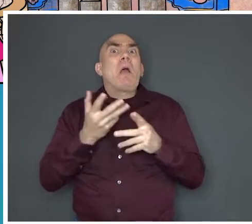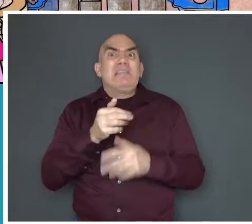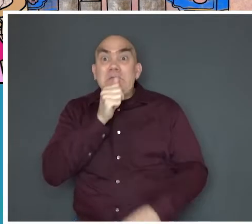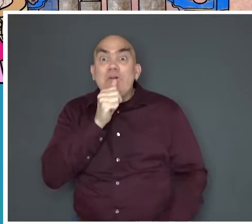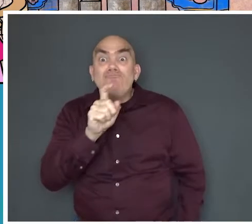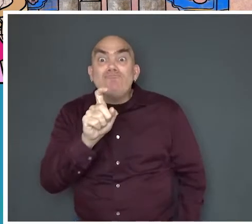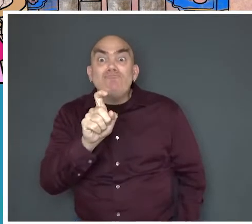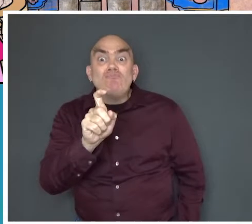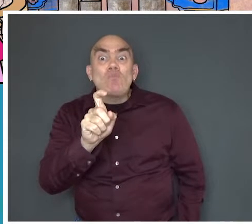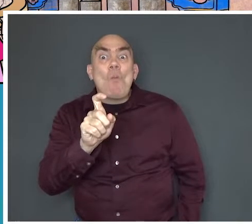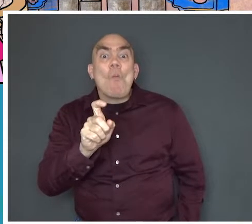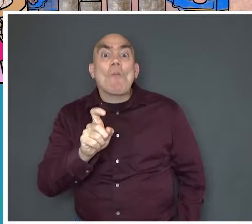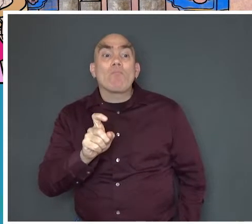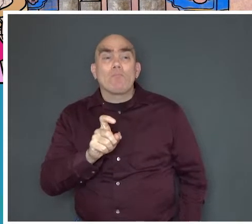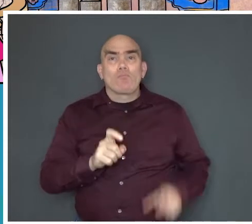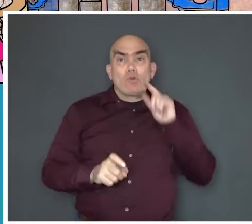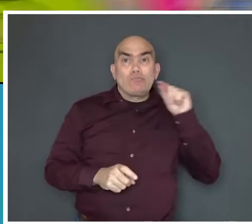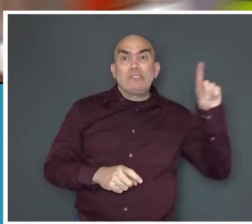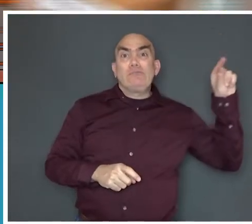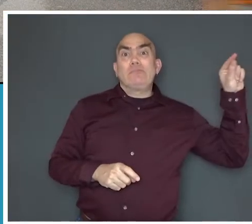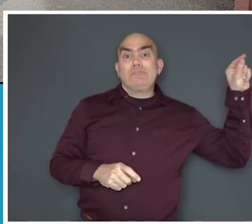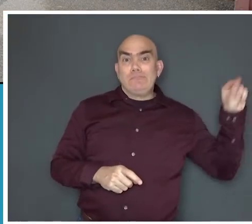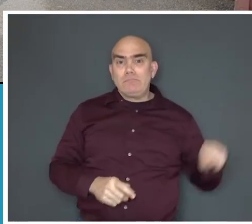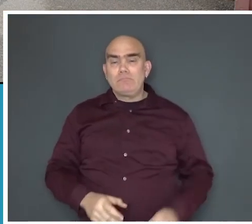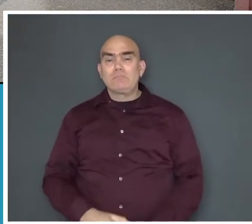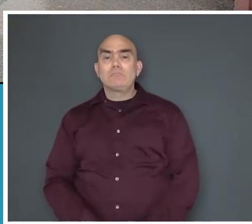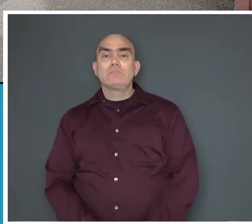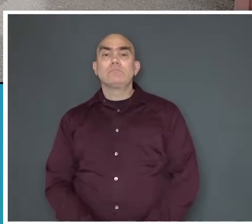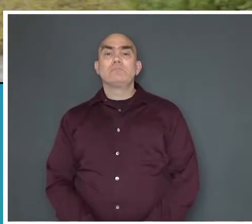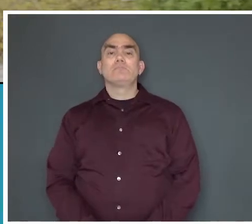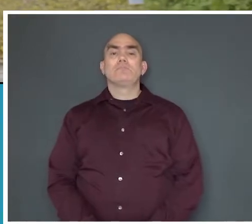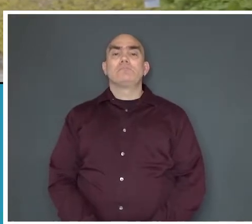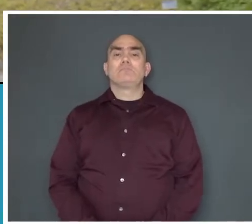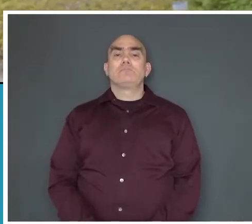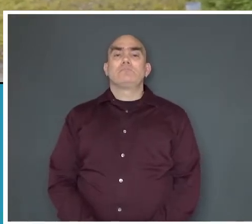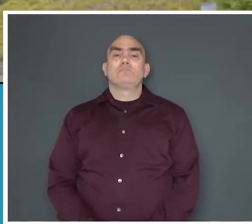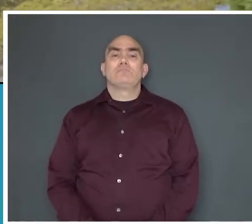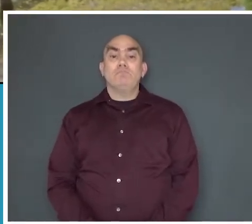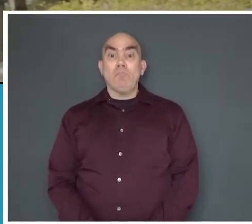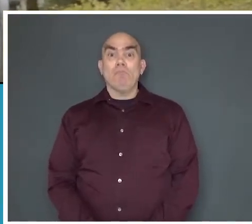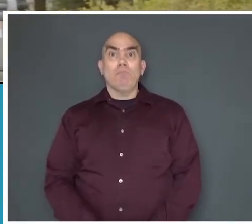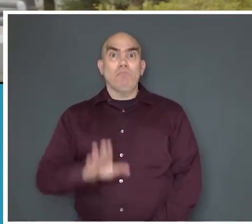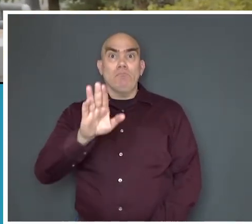(whistle chirps) (whistles chirping) Did you hear that?